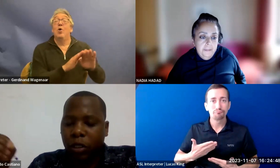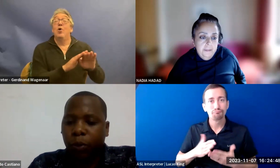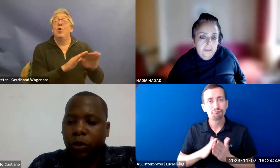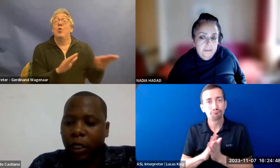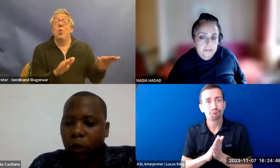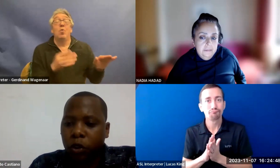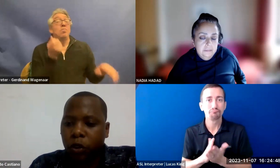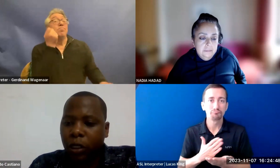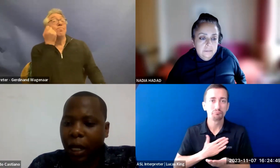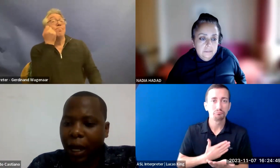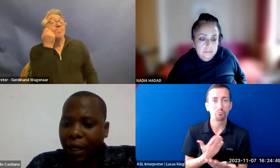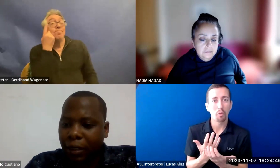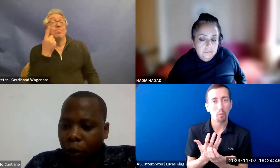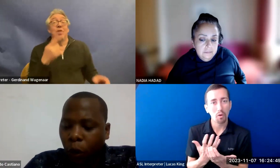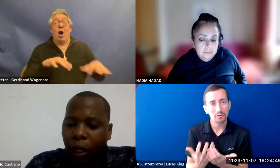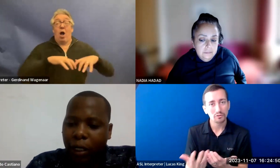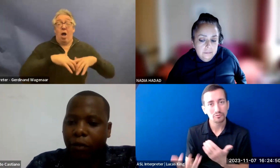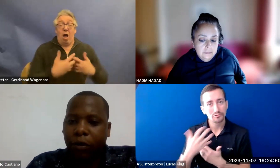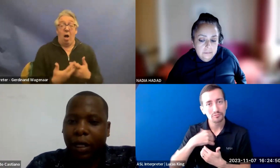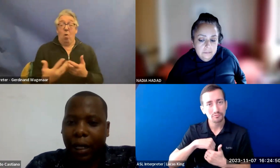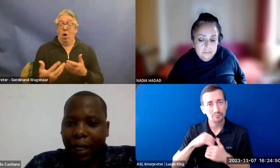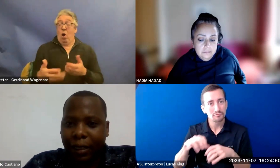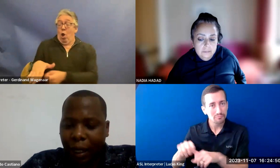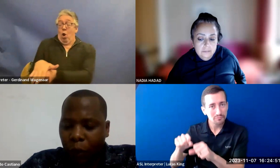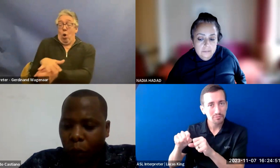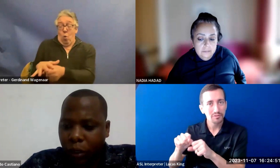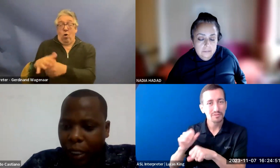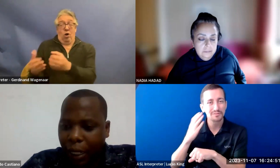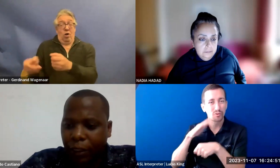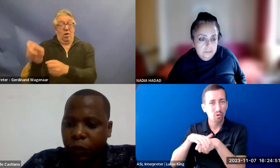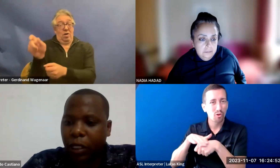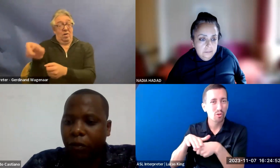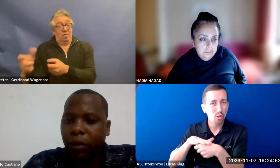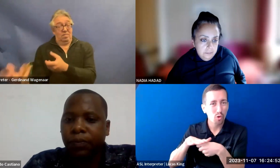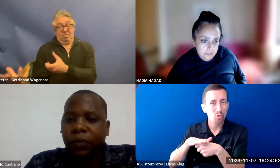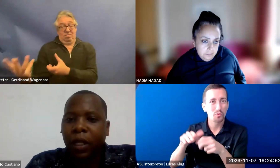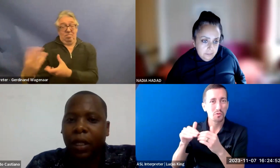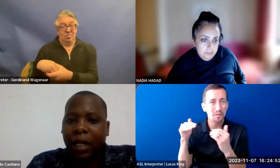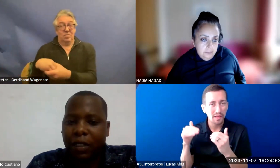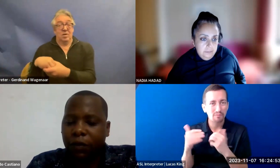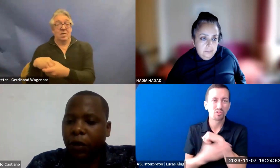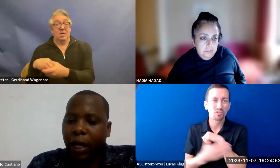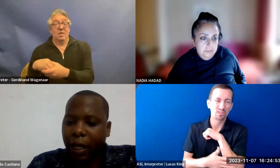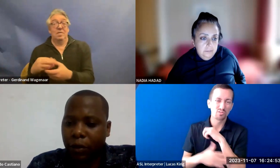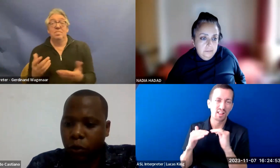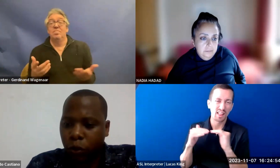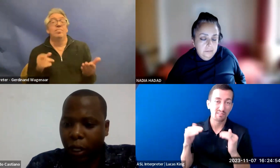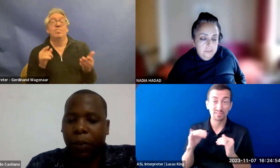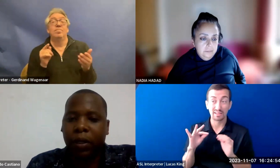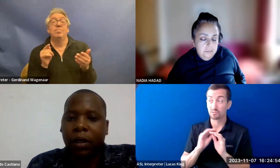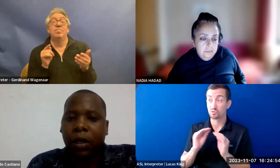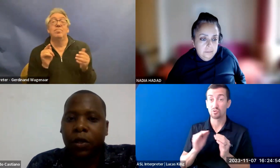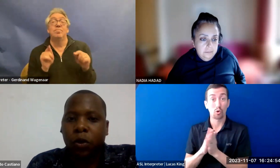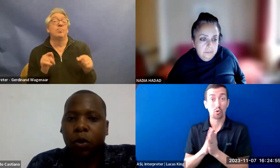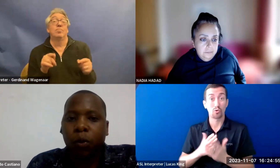to support inclusion at local level, on the country level, that's very hard to happen.